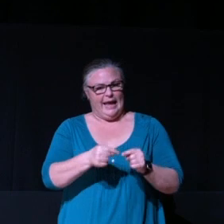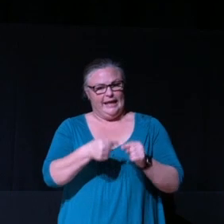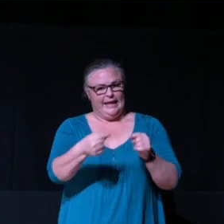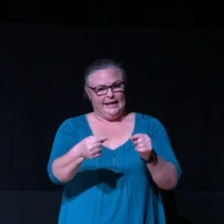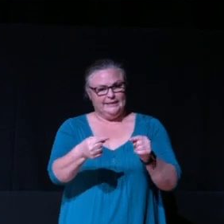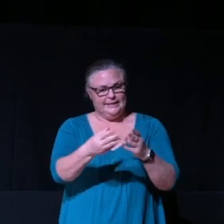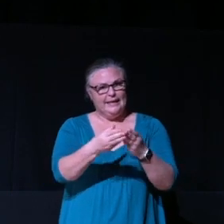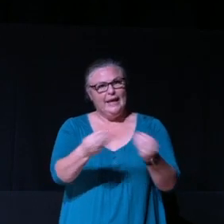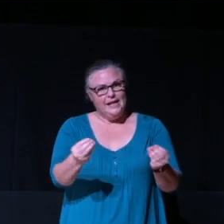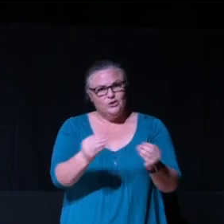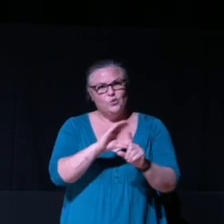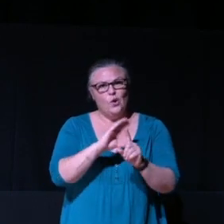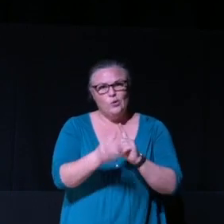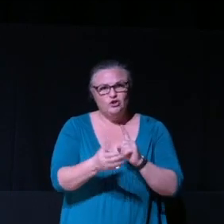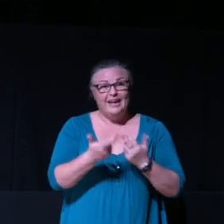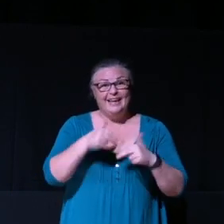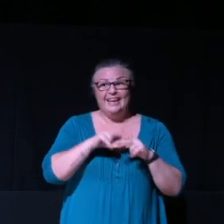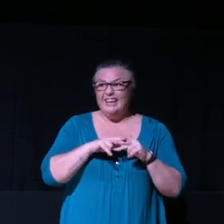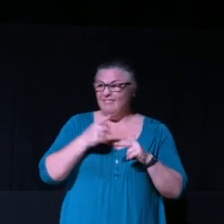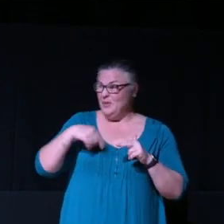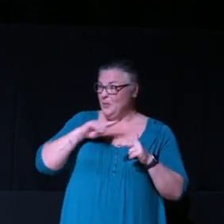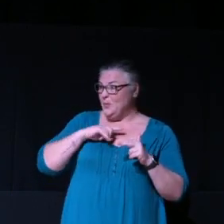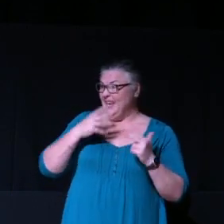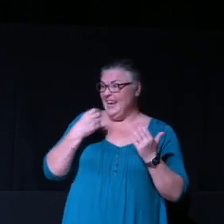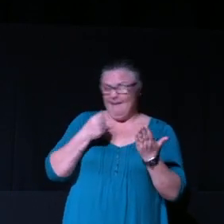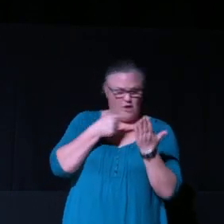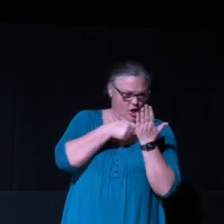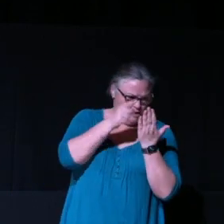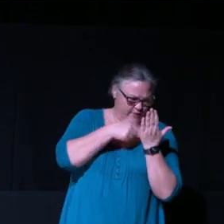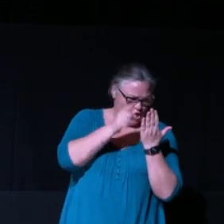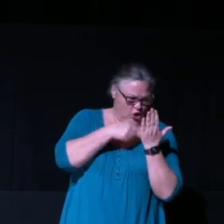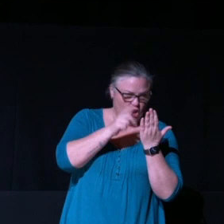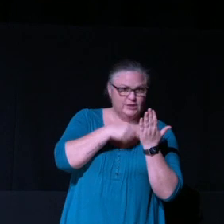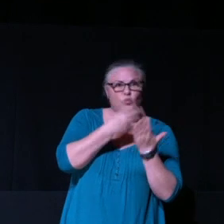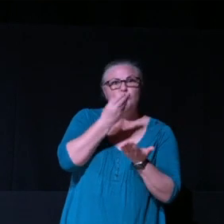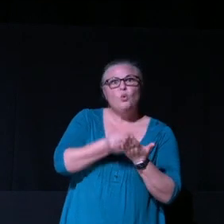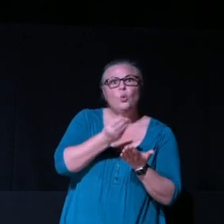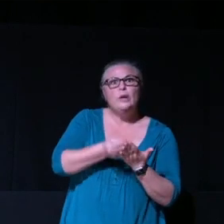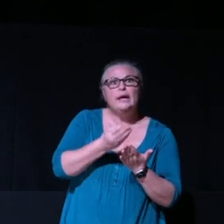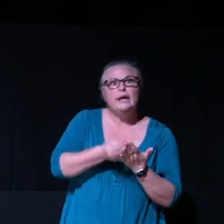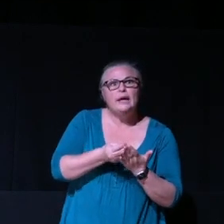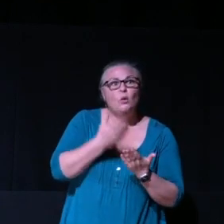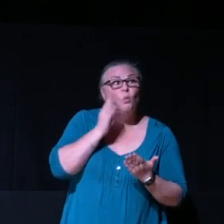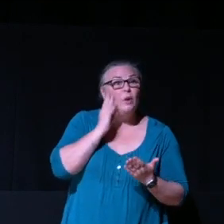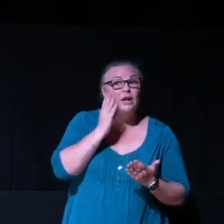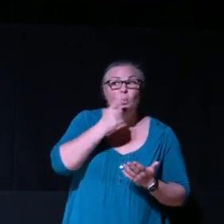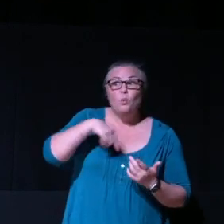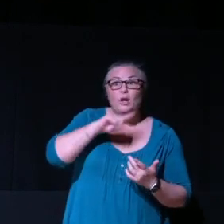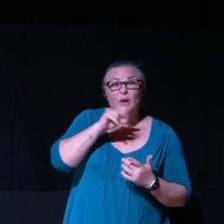If we had iPhones and recording devices when we were young, we would all be cancelled. And I mean, I thought